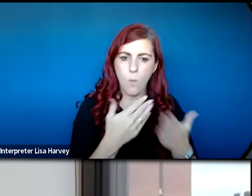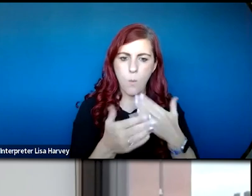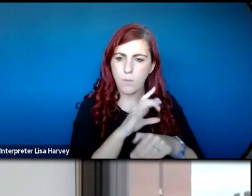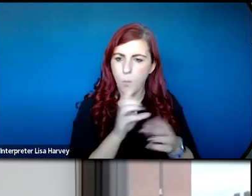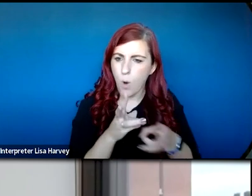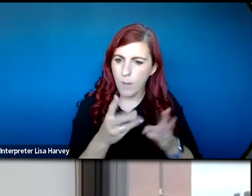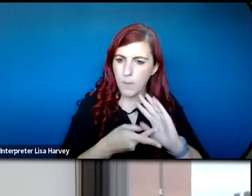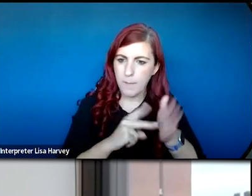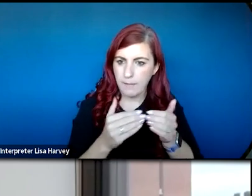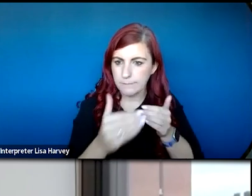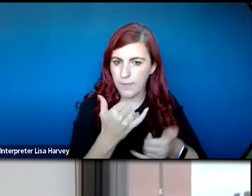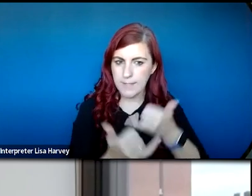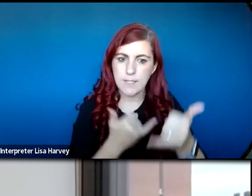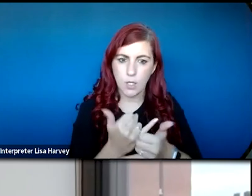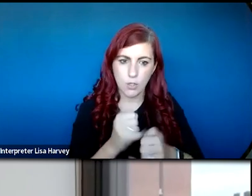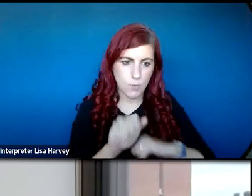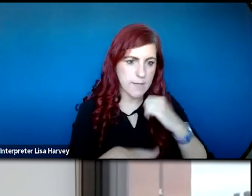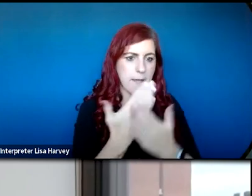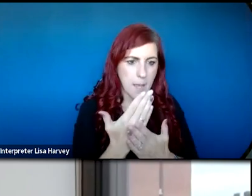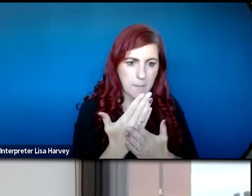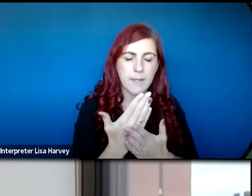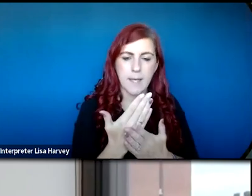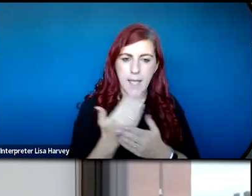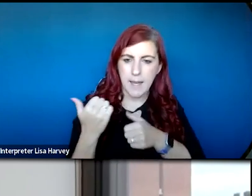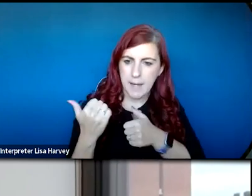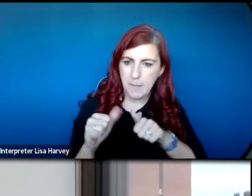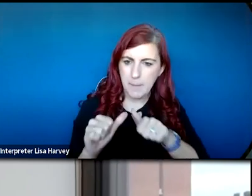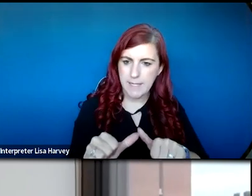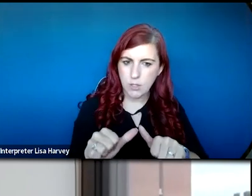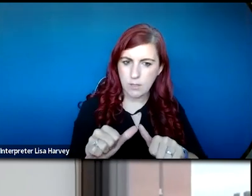the course of this year to develop an implementation strategy to direct